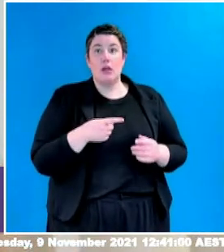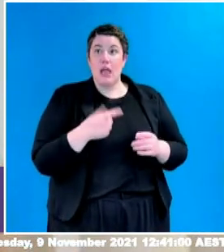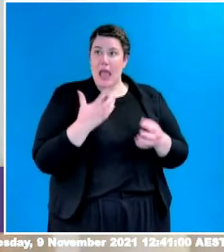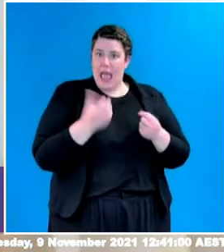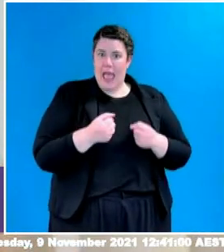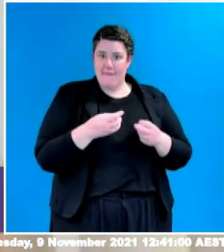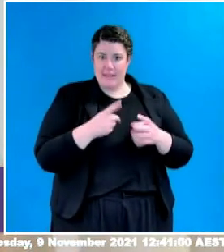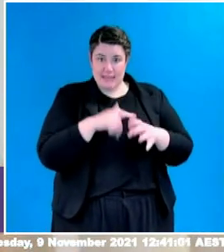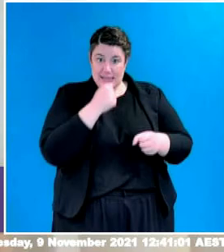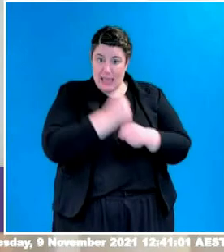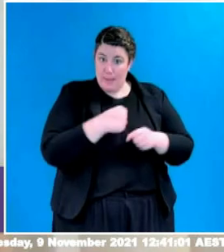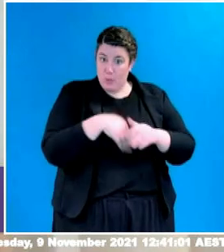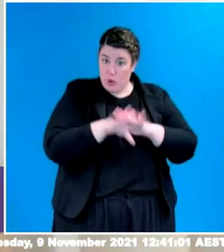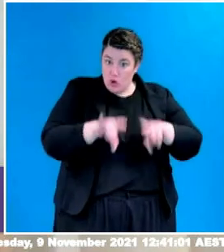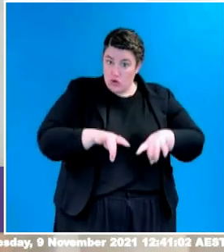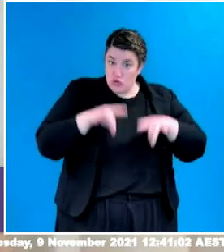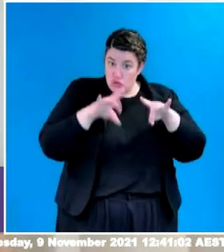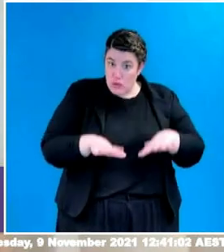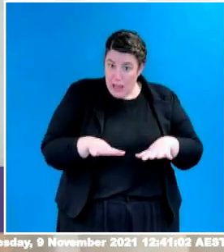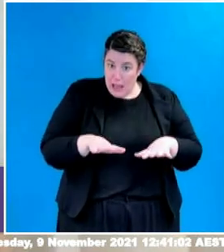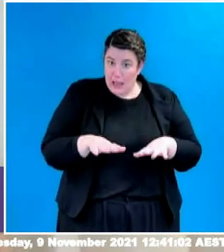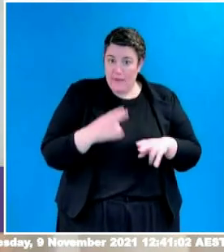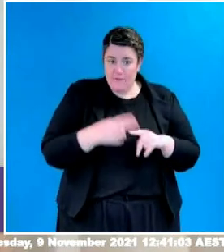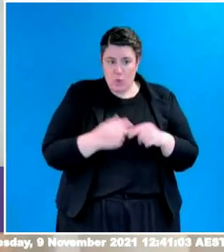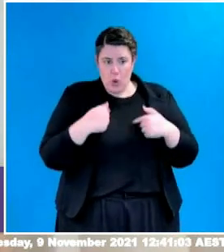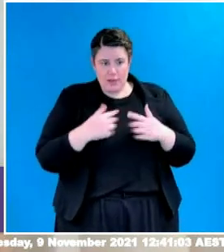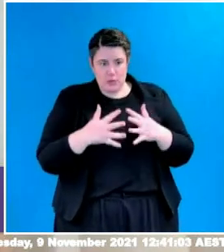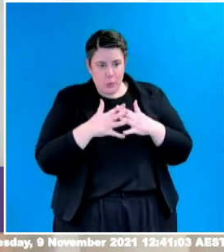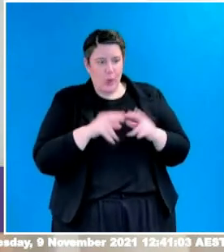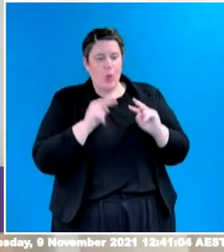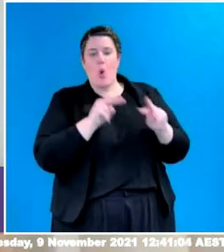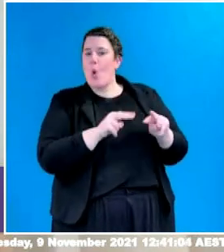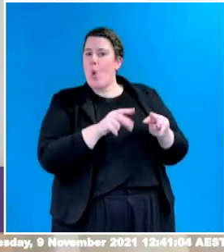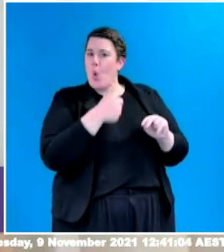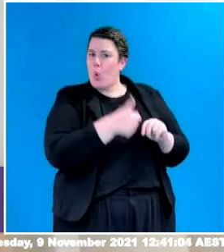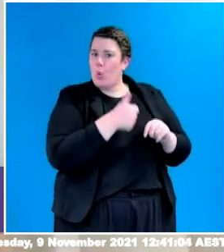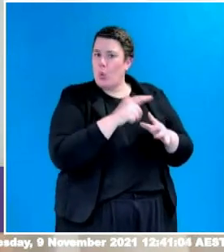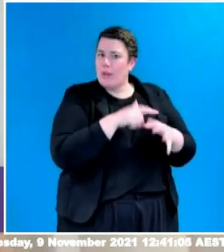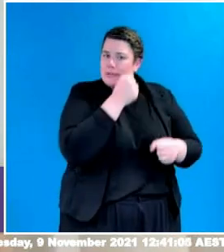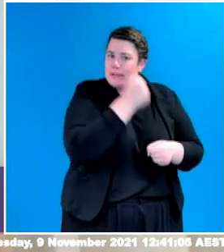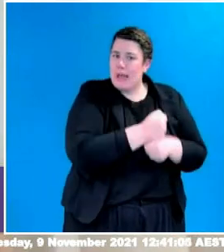Royal Commissioners to look to, that might assist the Royal Commissioners in